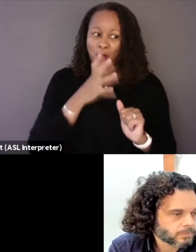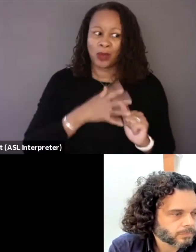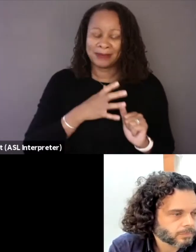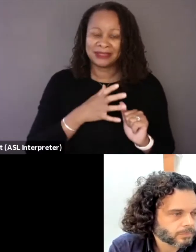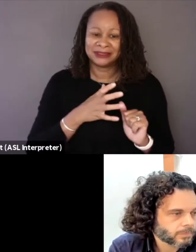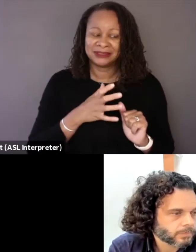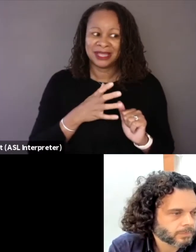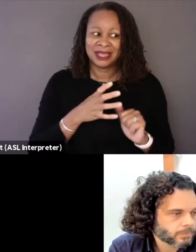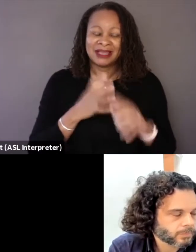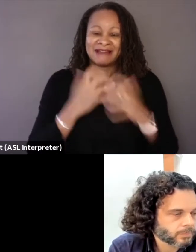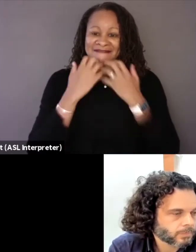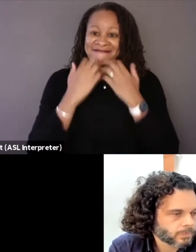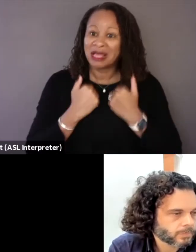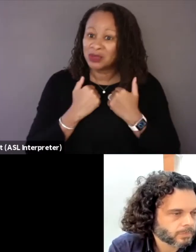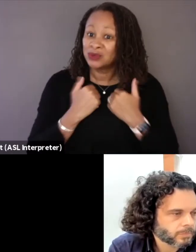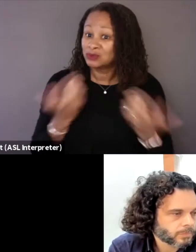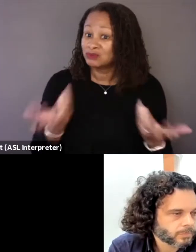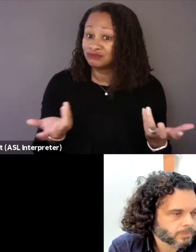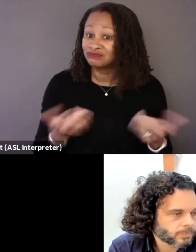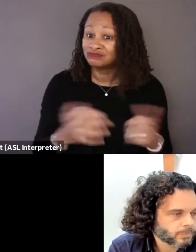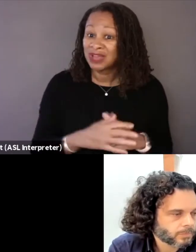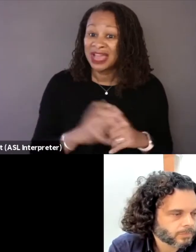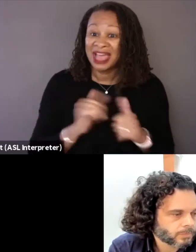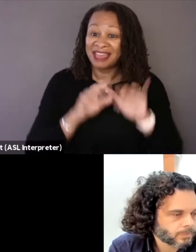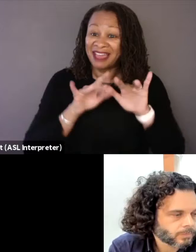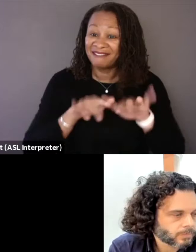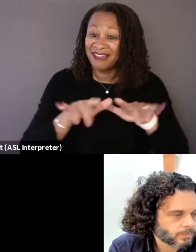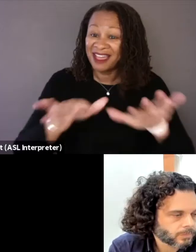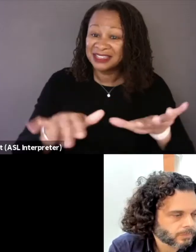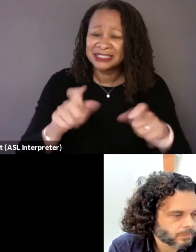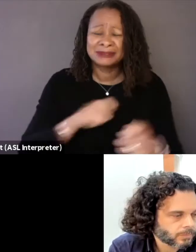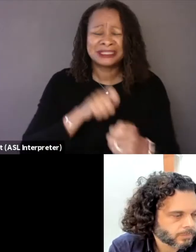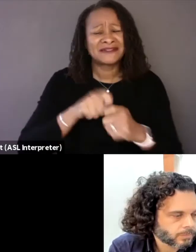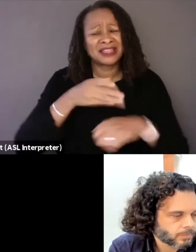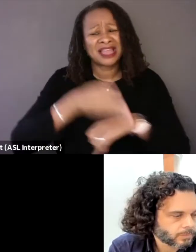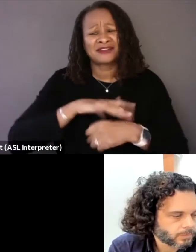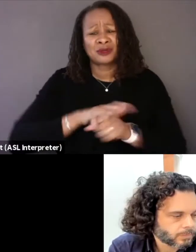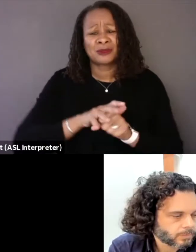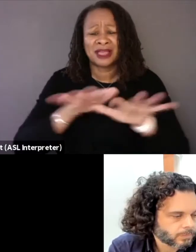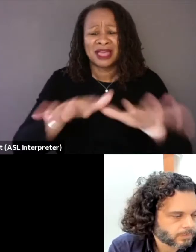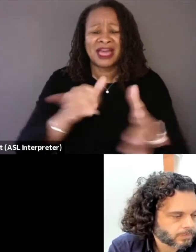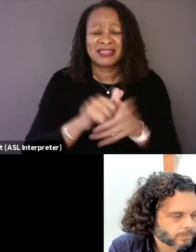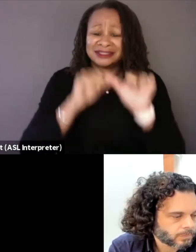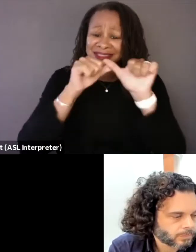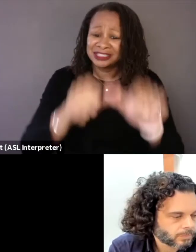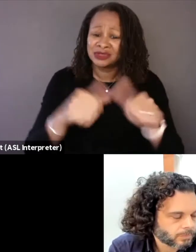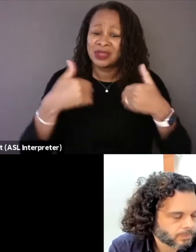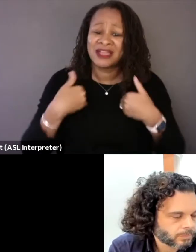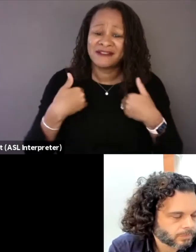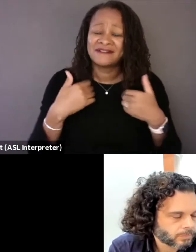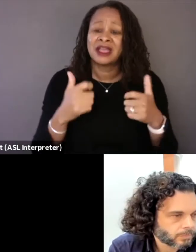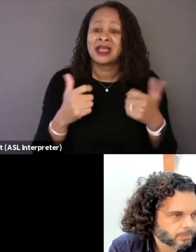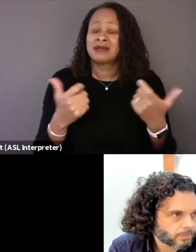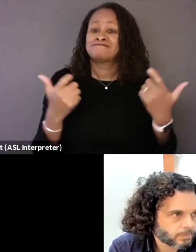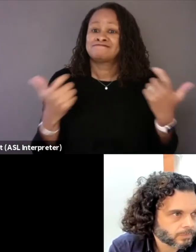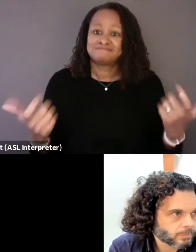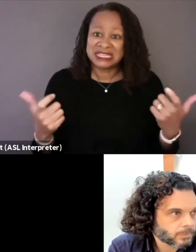effect that's a conversation, especially after the pandemic, which is continuing to have greater legs and bigger impact,